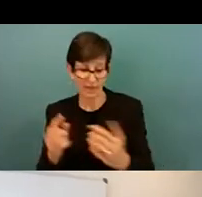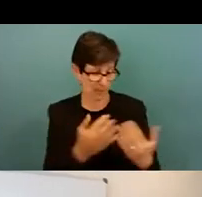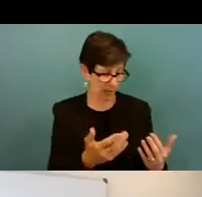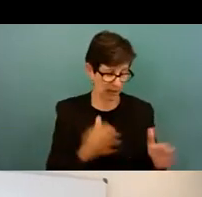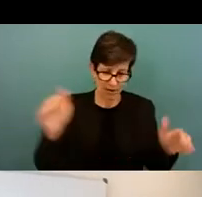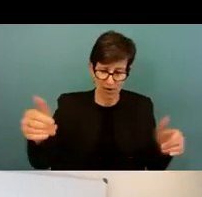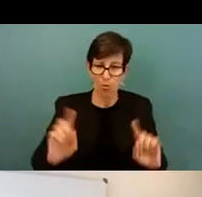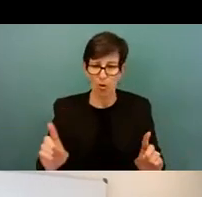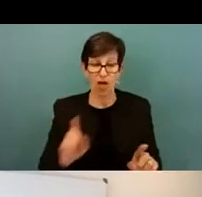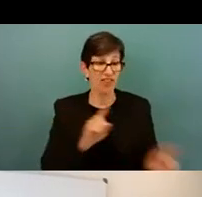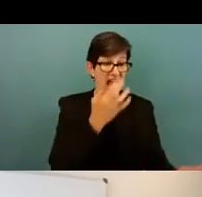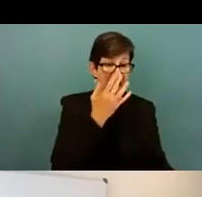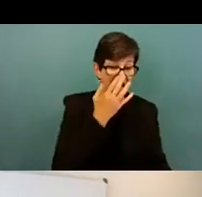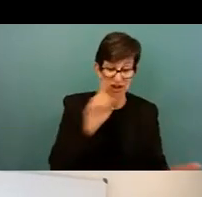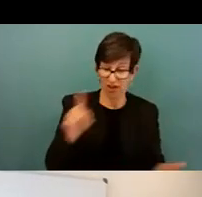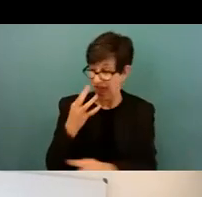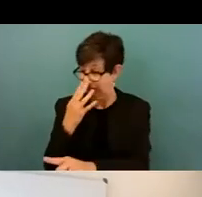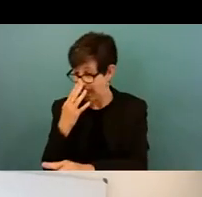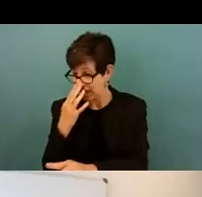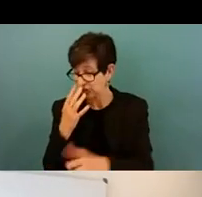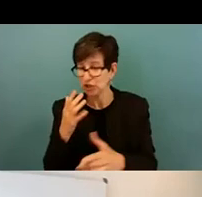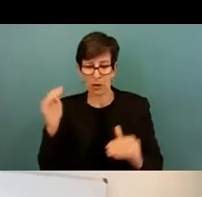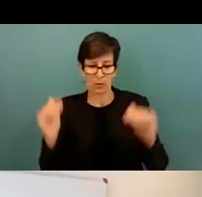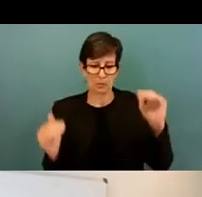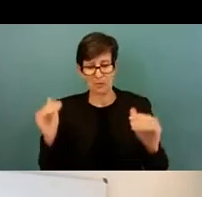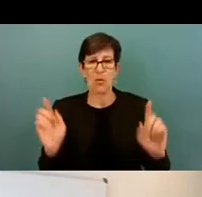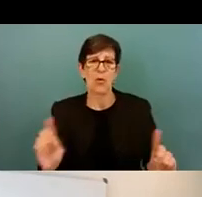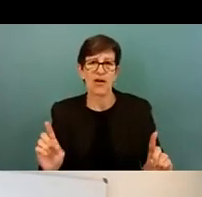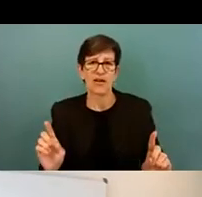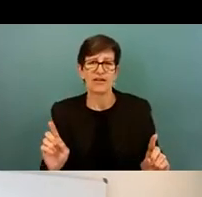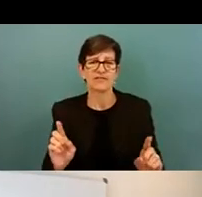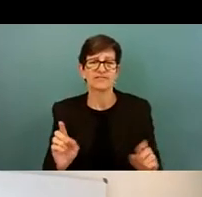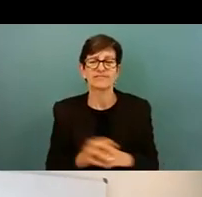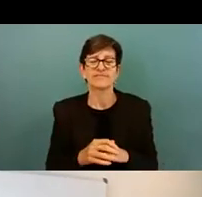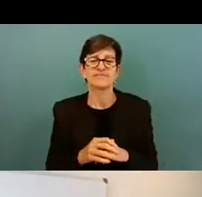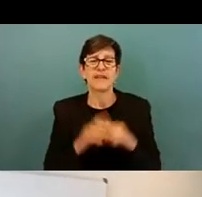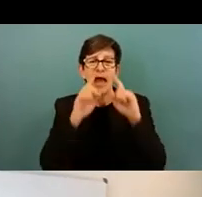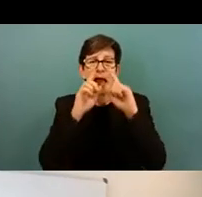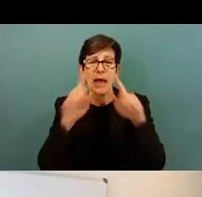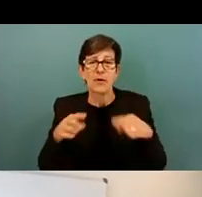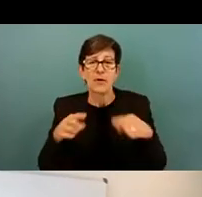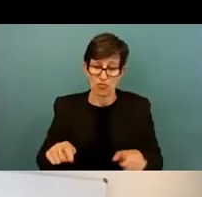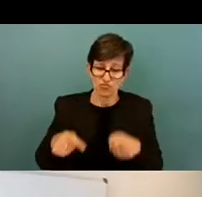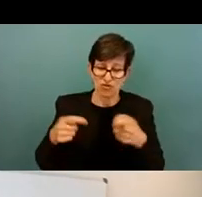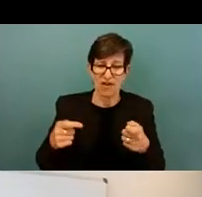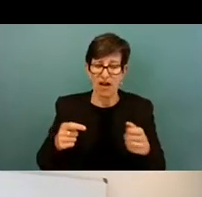group compared to another? We can never provide all of that detail in a published report,